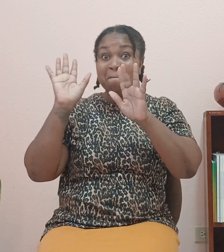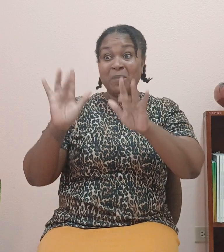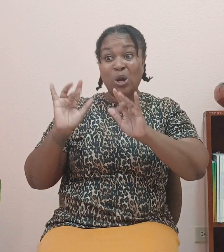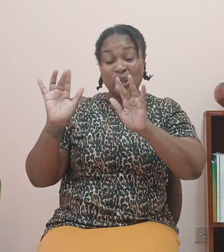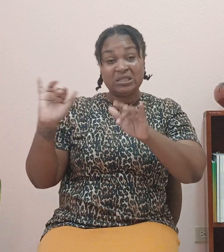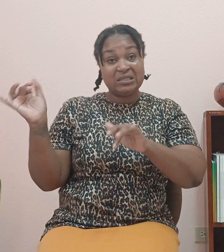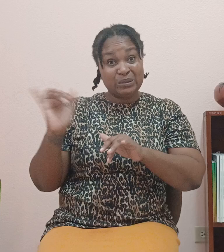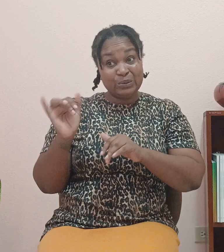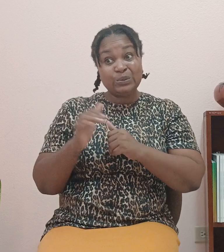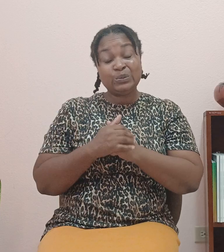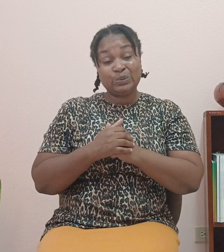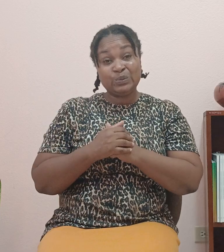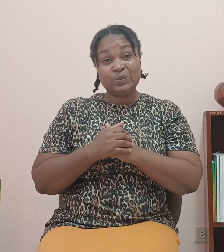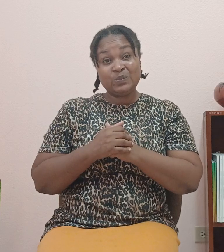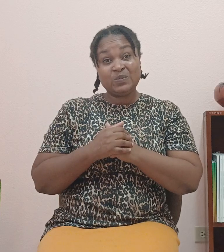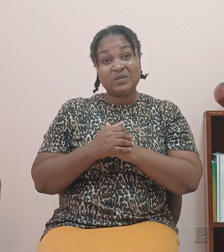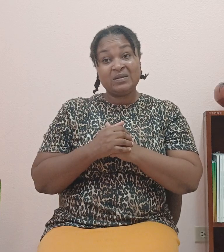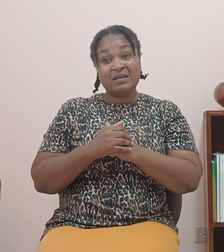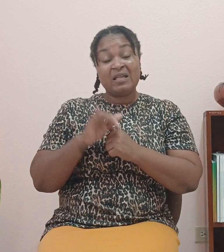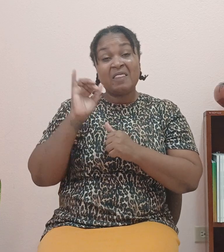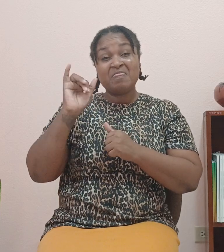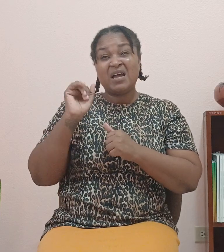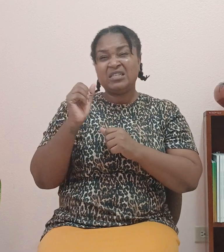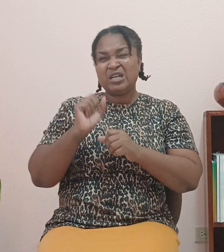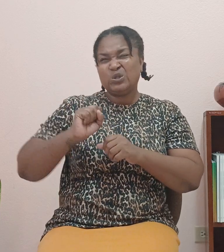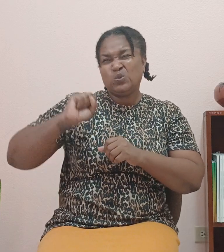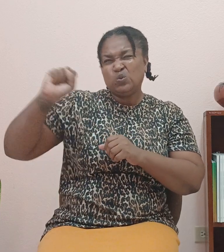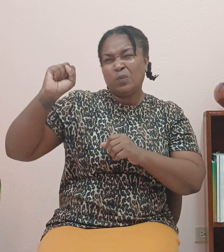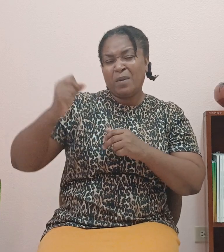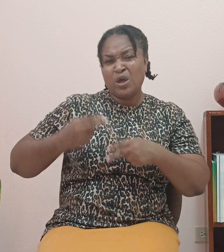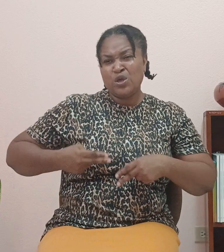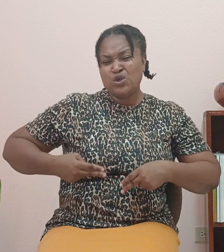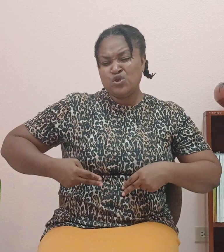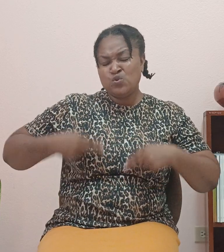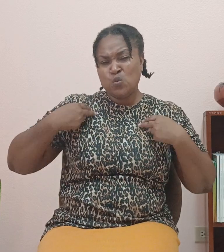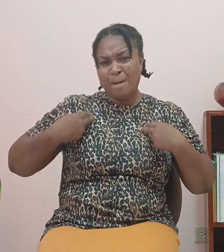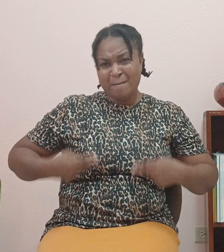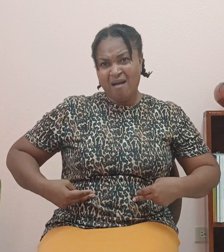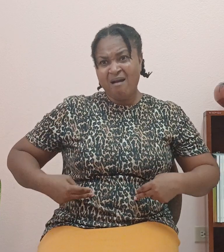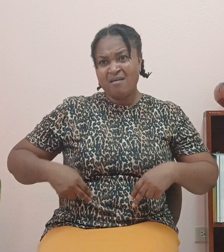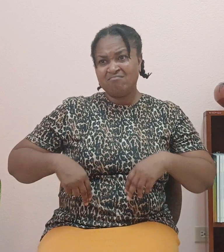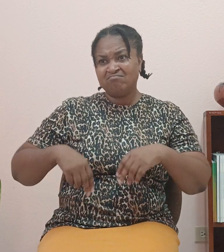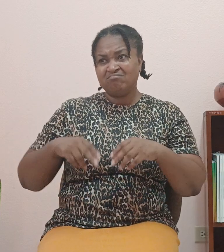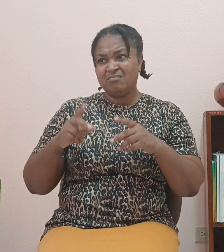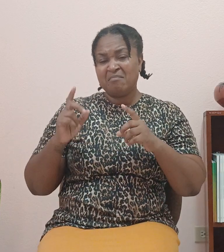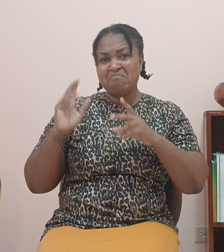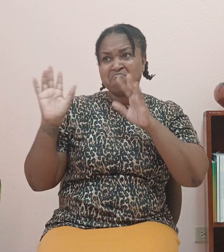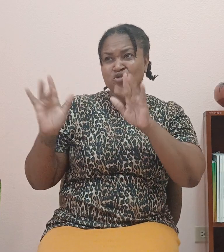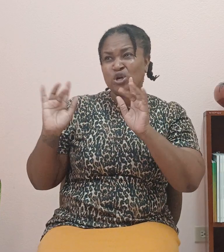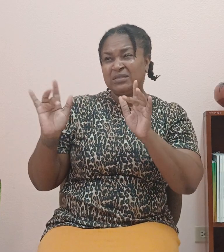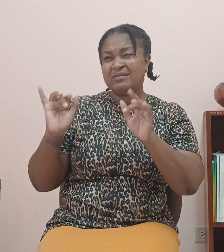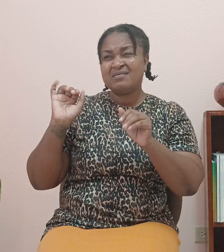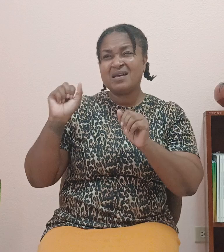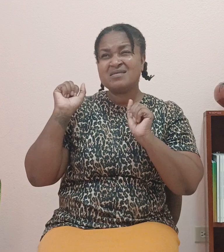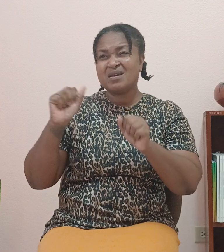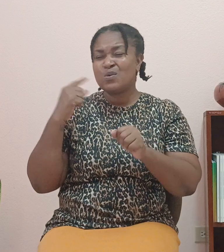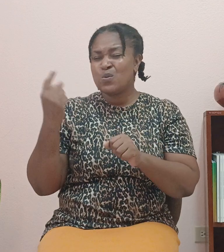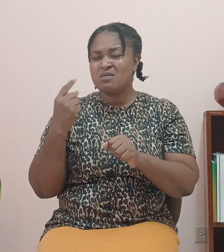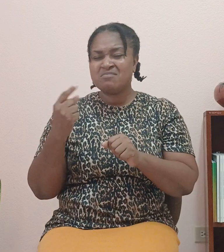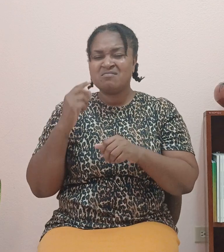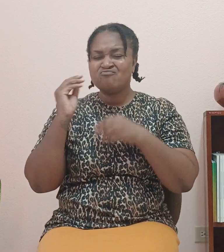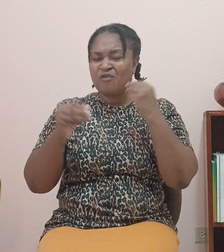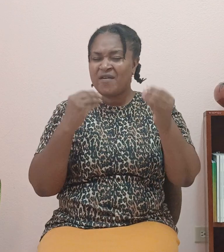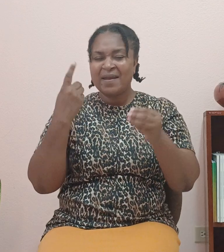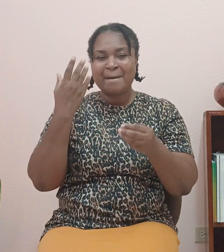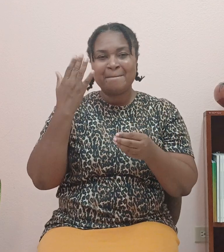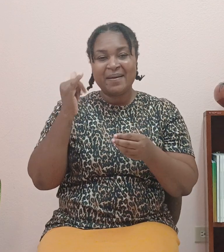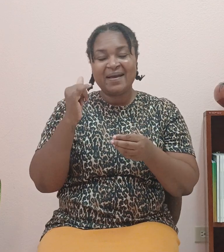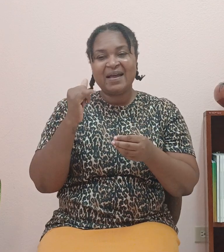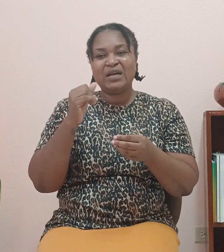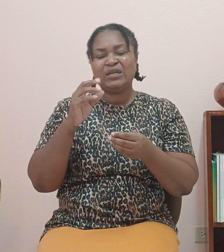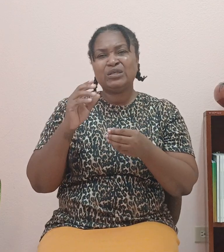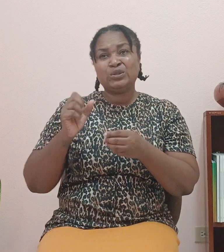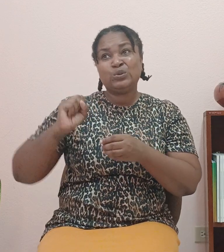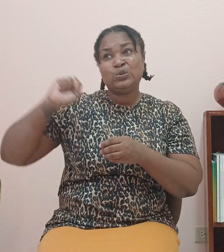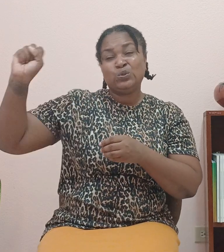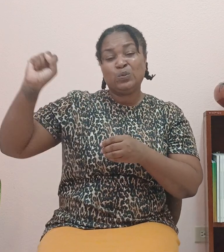and this is superhuman level of mercy now that can only be provided by a supernatural God.